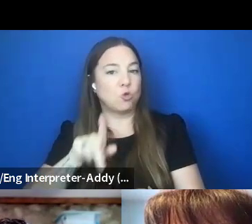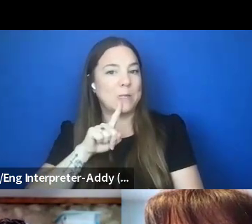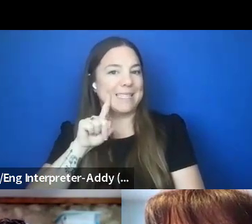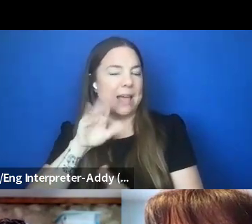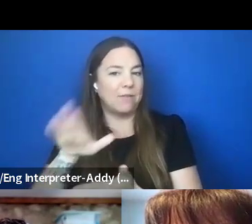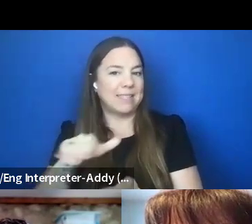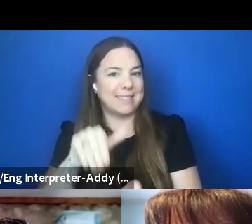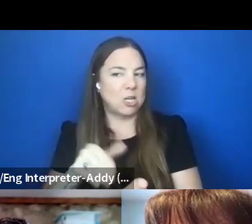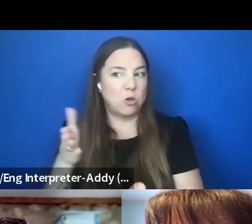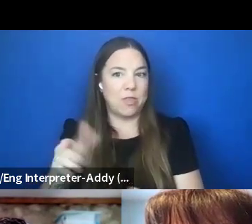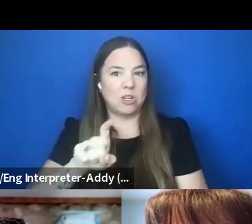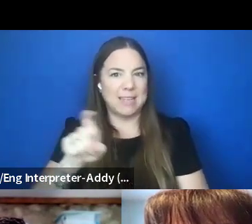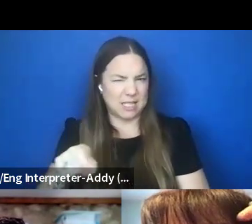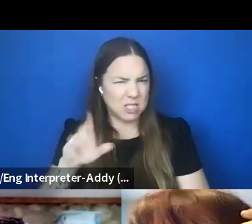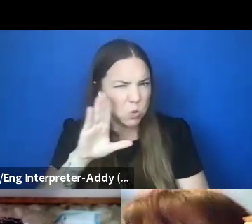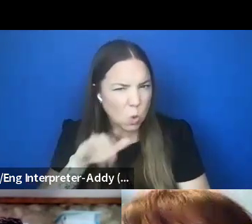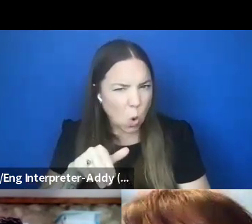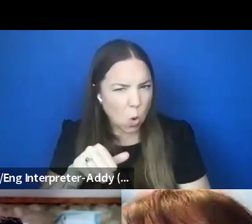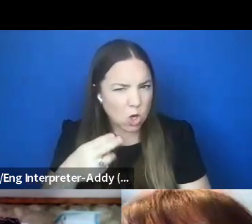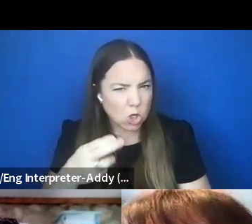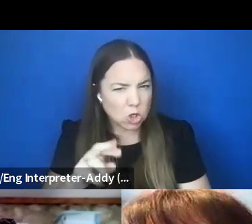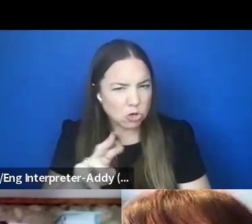Don Dew: You know the National Death Center Don Dew: for sure Don Dew: at all.